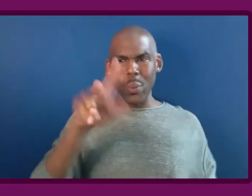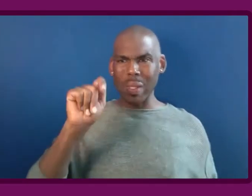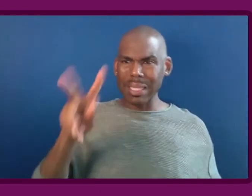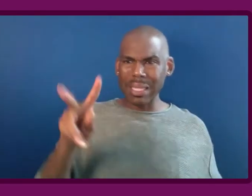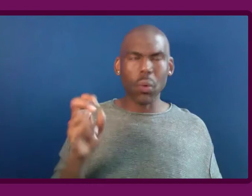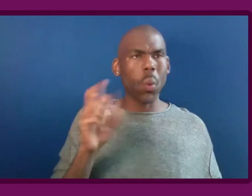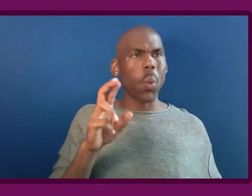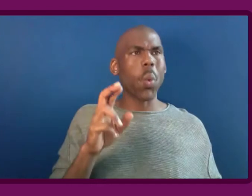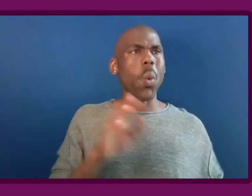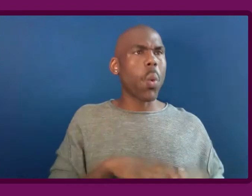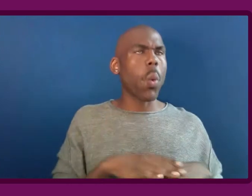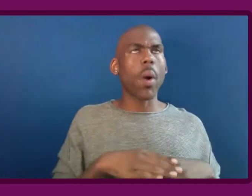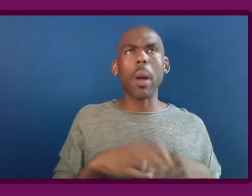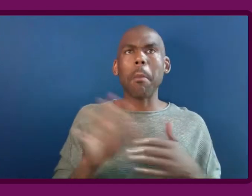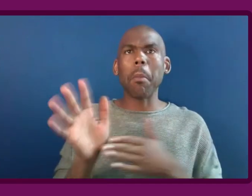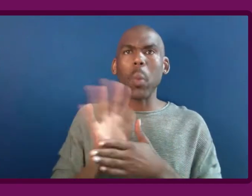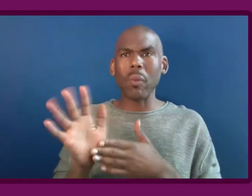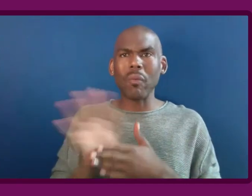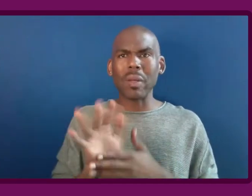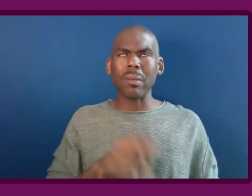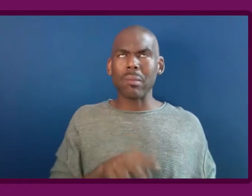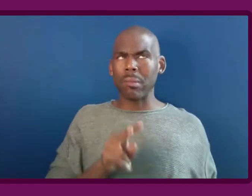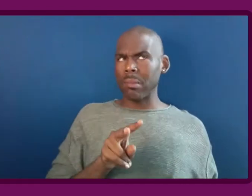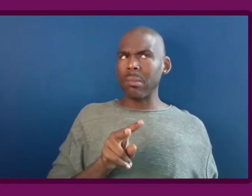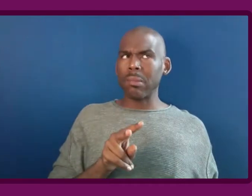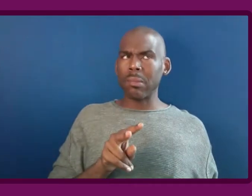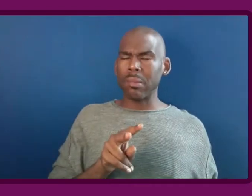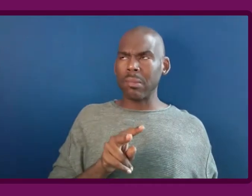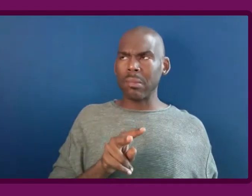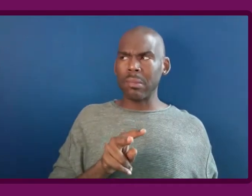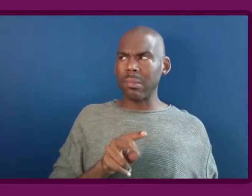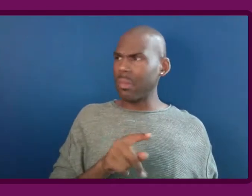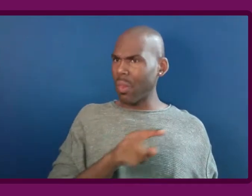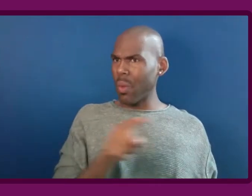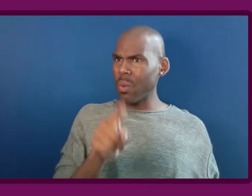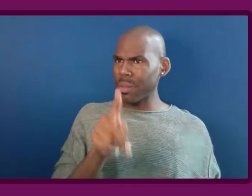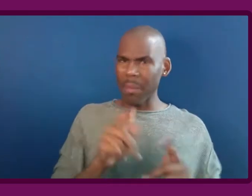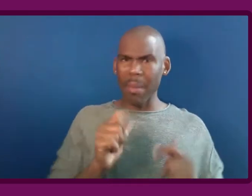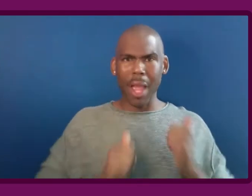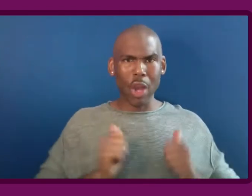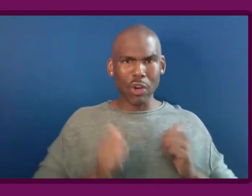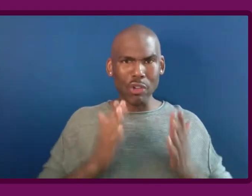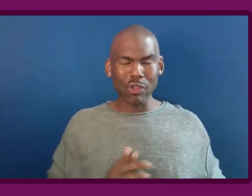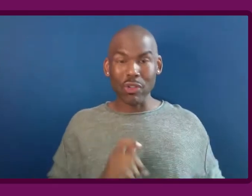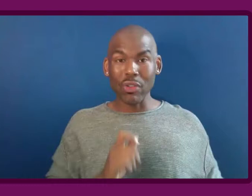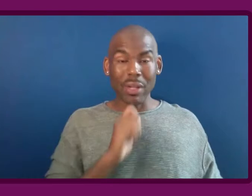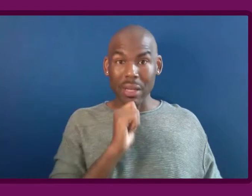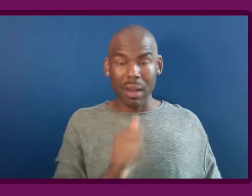told on TV, or told on movies, they're portrayed by people who don't have a disability. Which